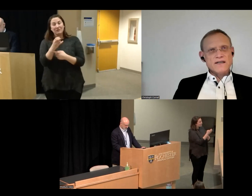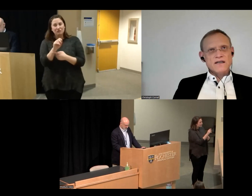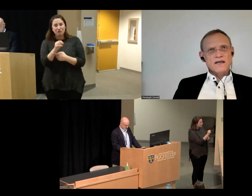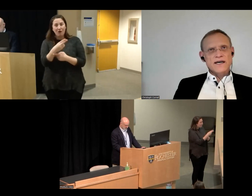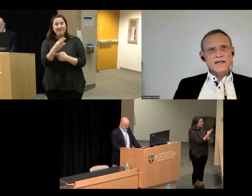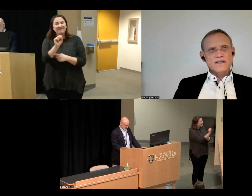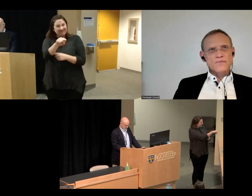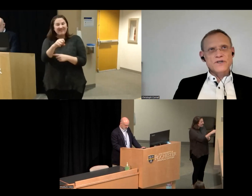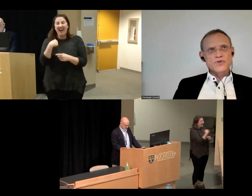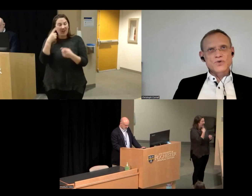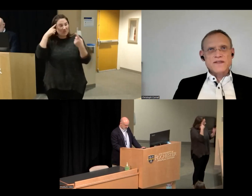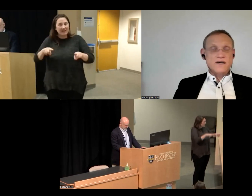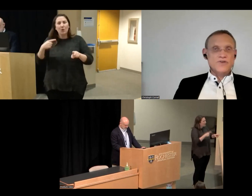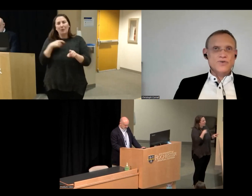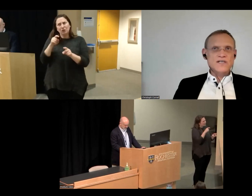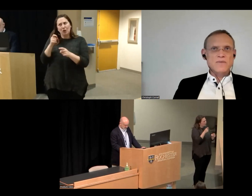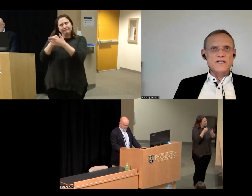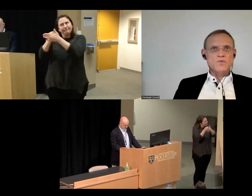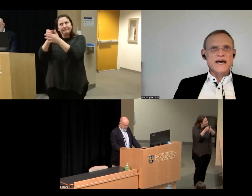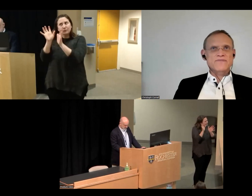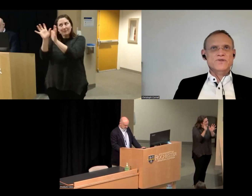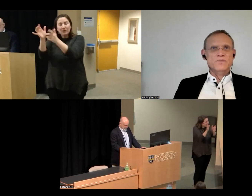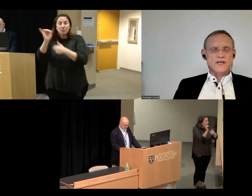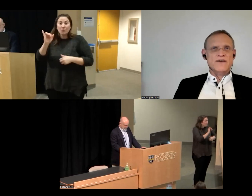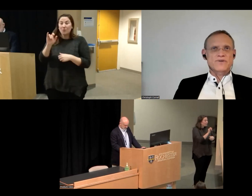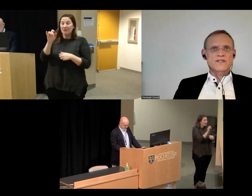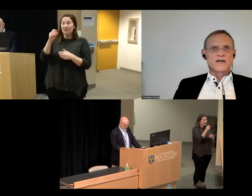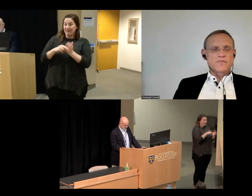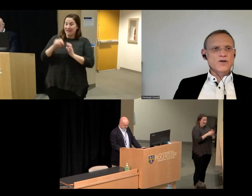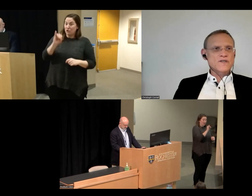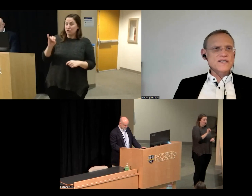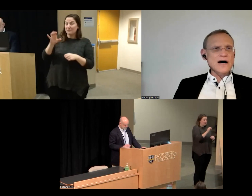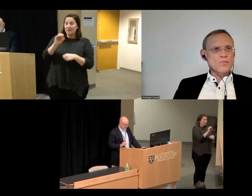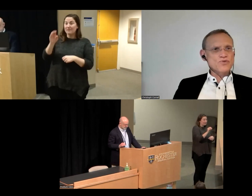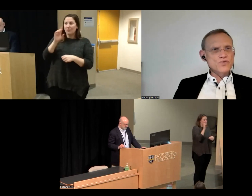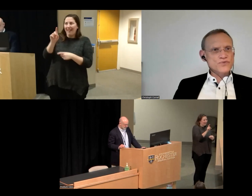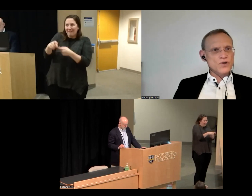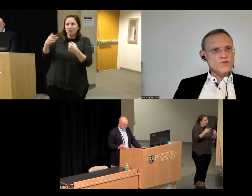and if we do I think insurance companies would have to cover it because it's now approved also